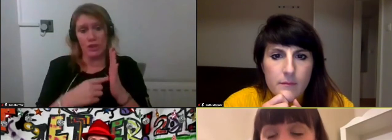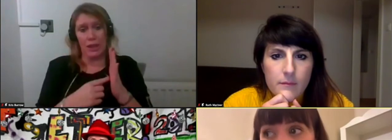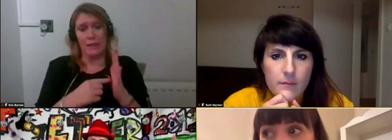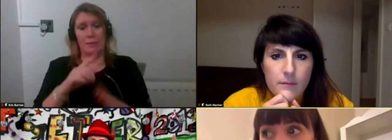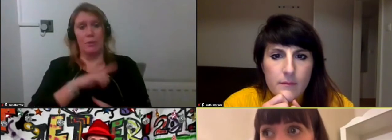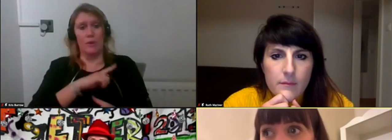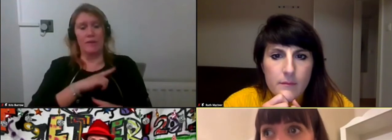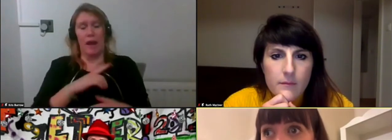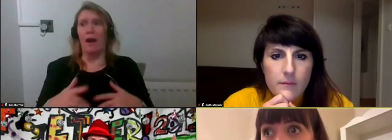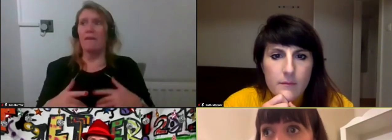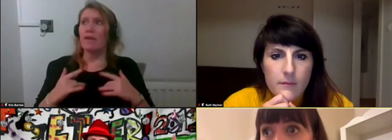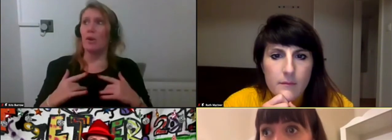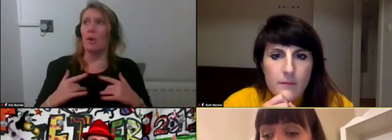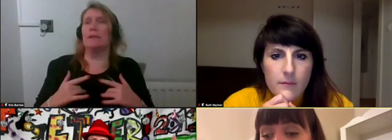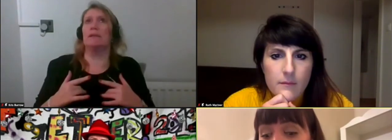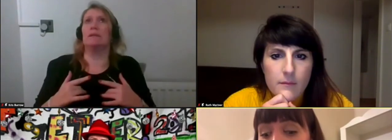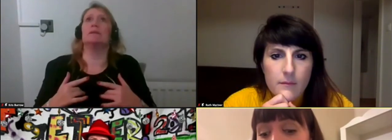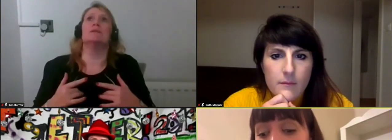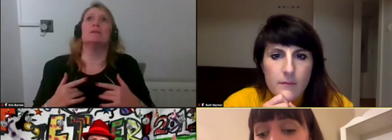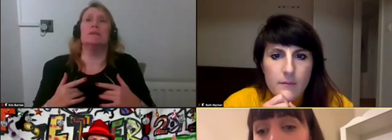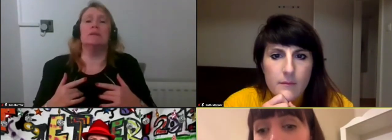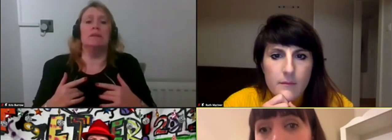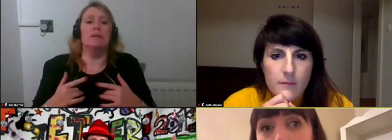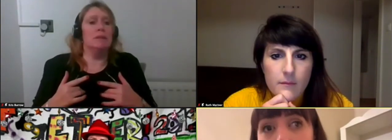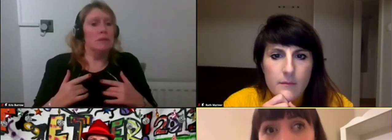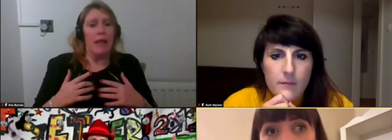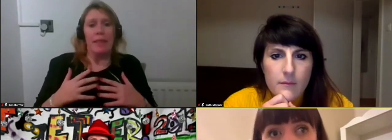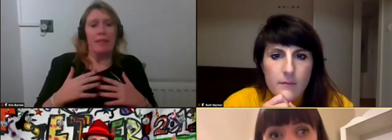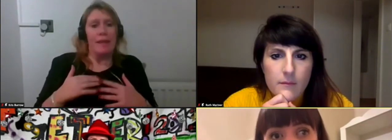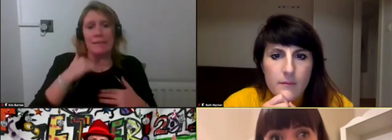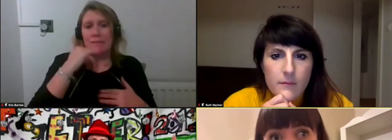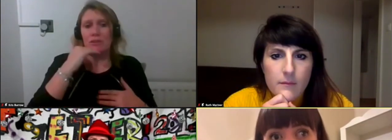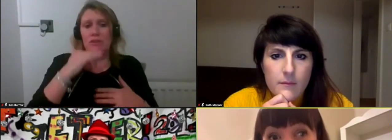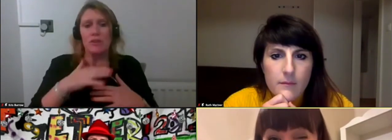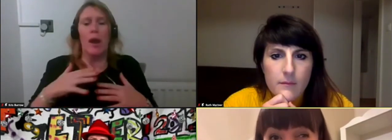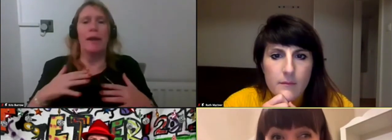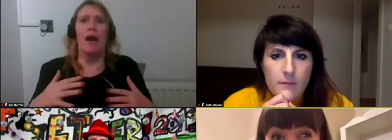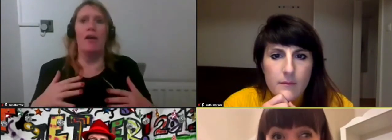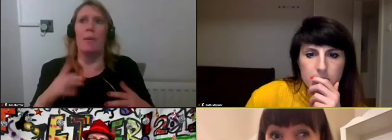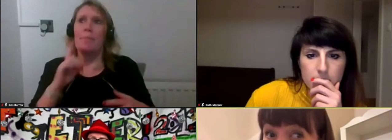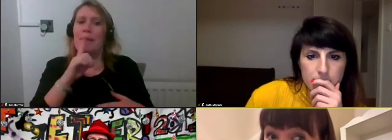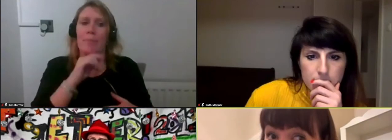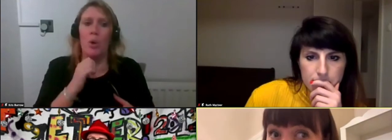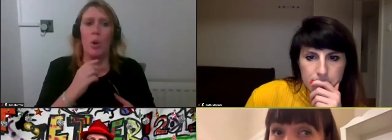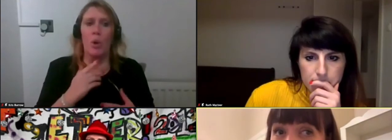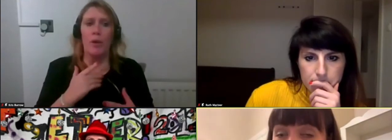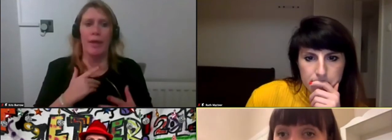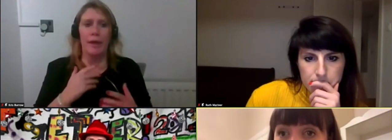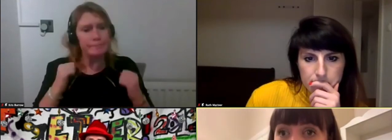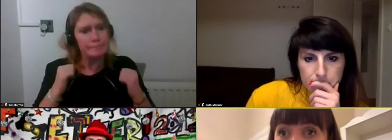there isn't enough, there aren't enough people focal about their disabilities, especially in opera, and we particularly